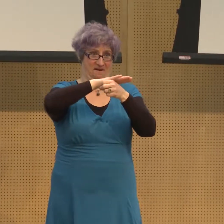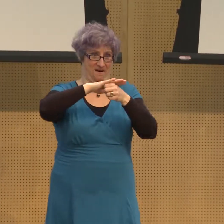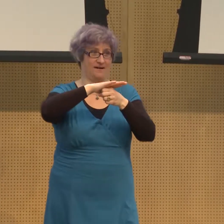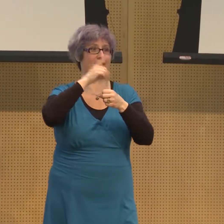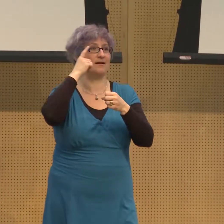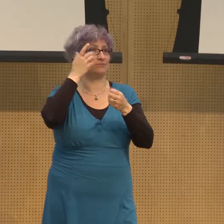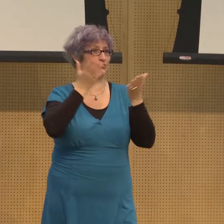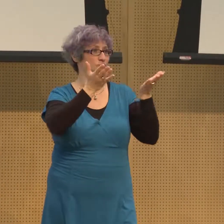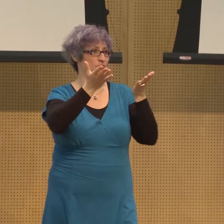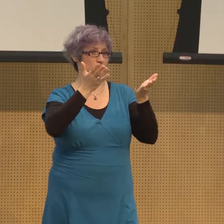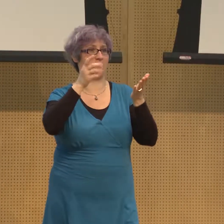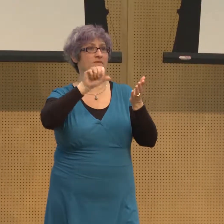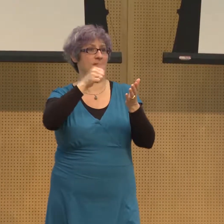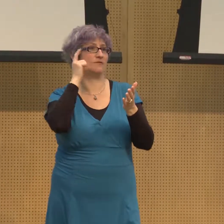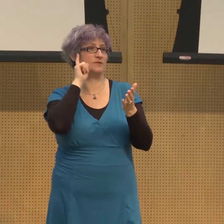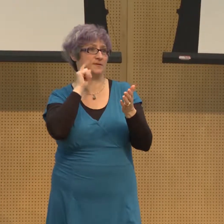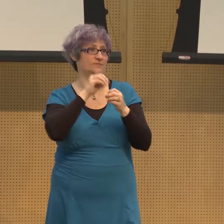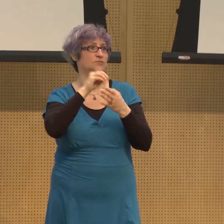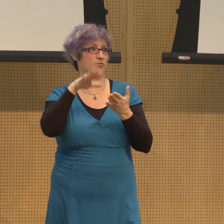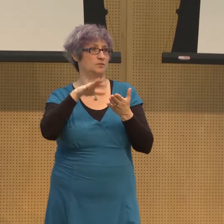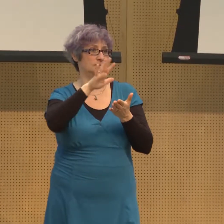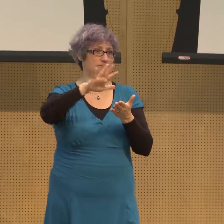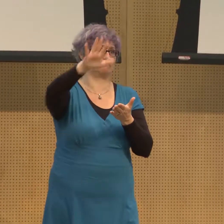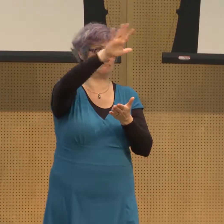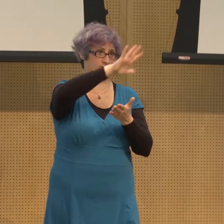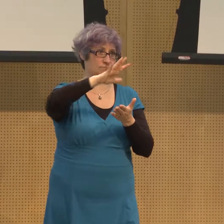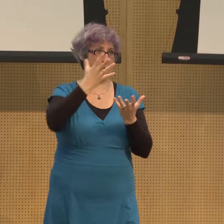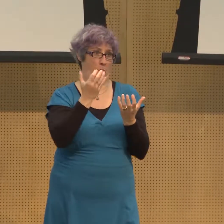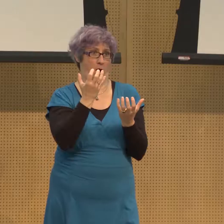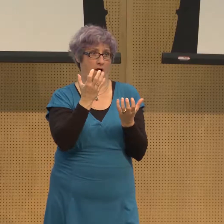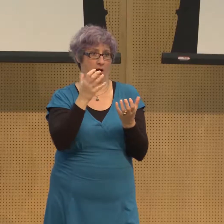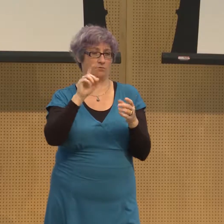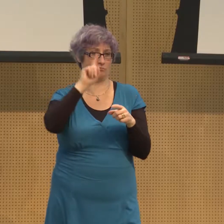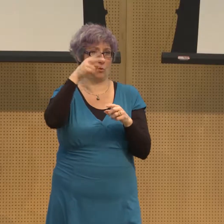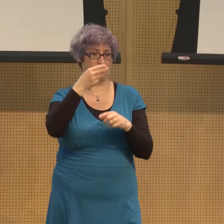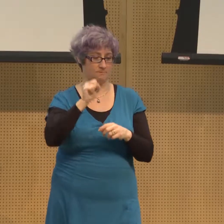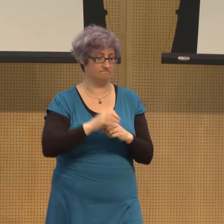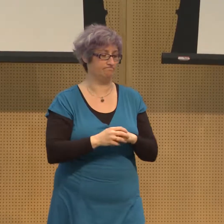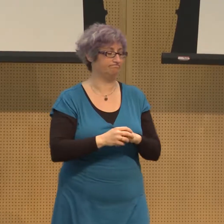It's in a very large area and serves a variety of deaf students